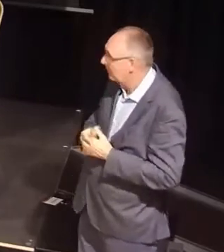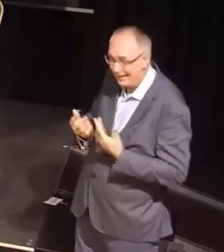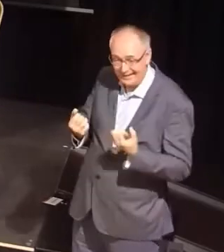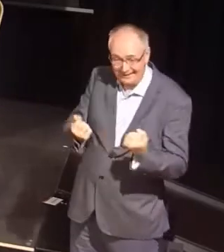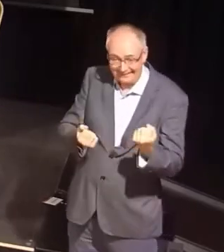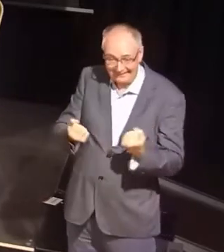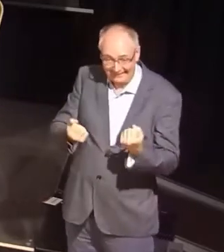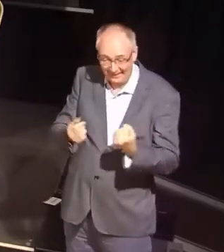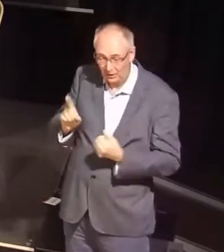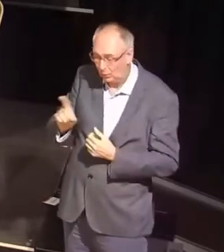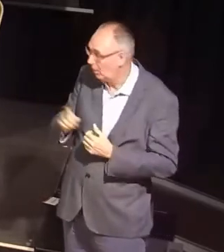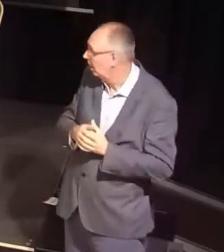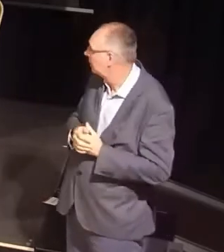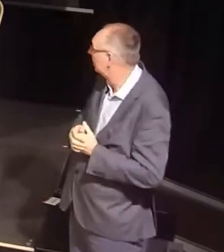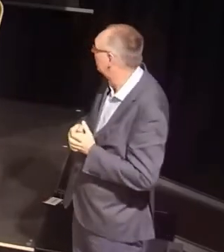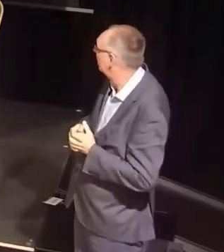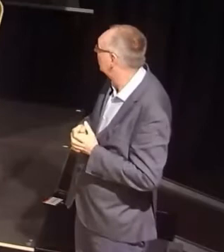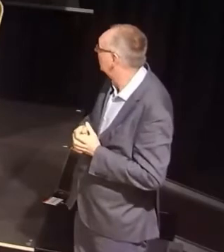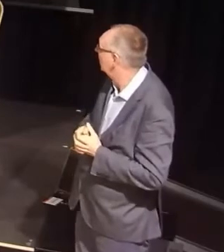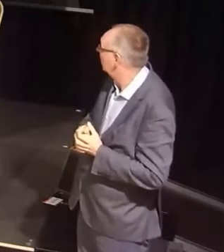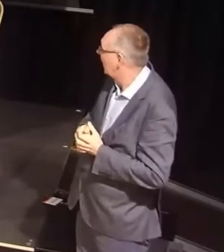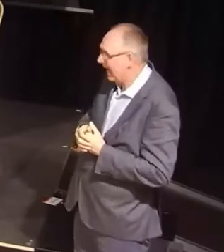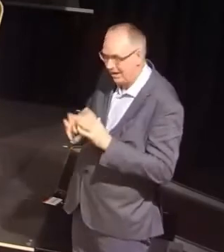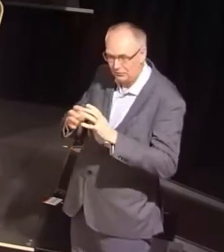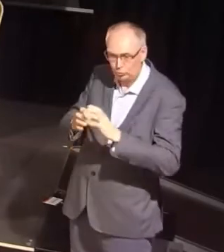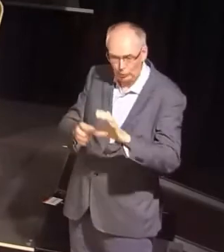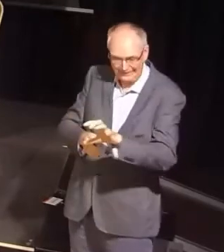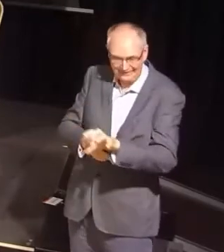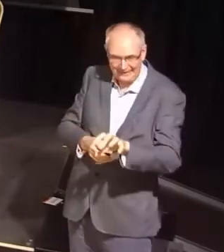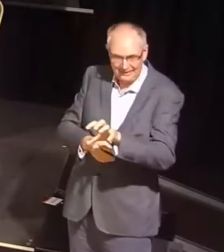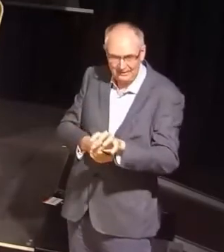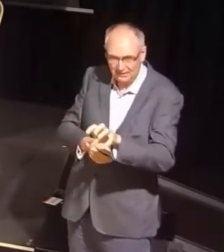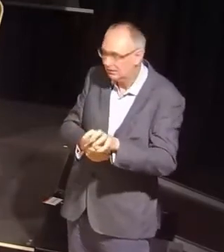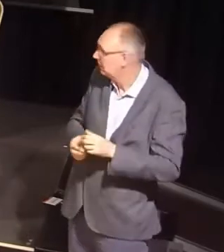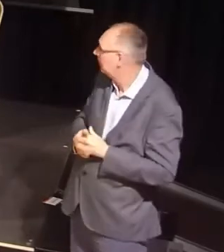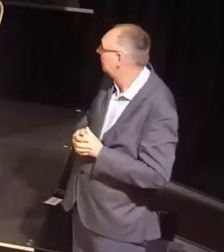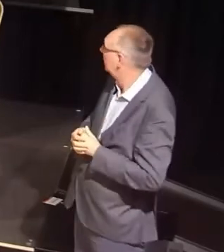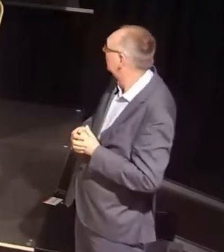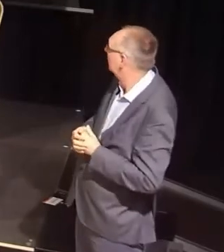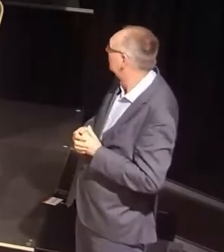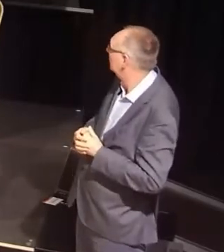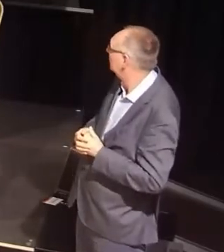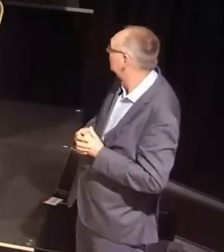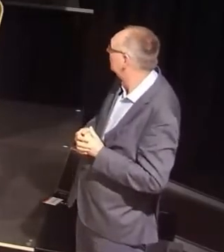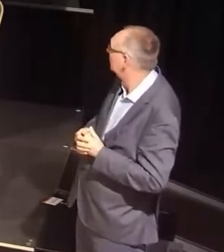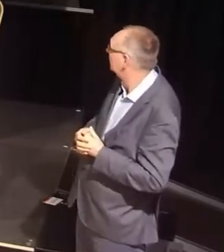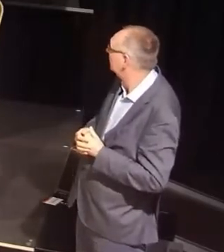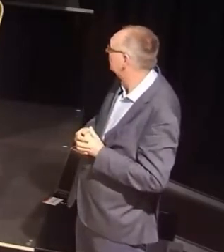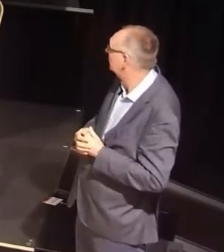a large arcade-style joy stick, specifically the... STUTTERING